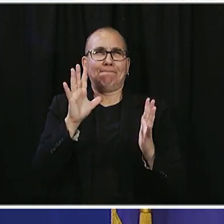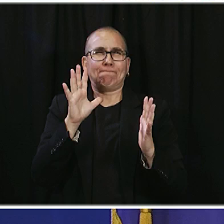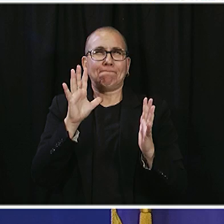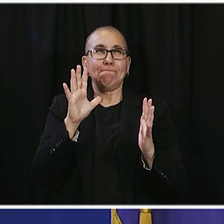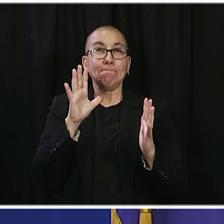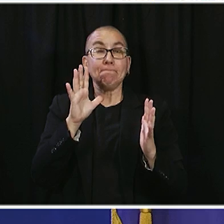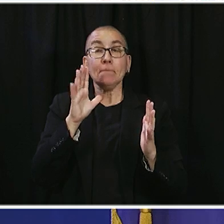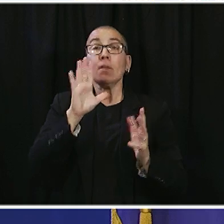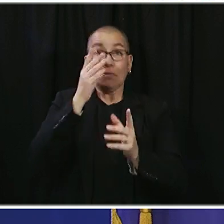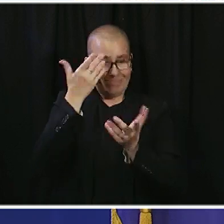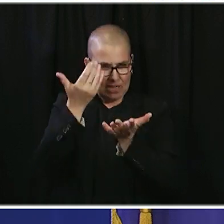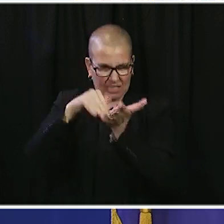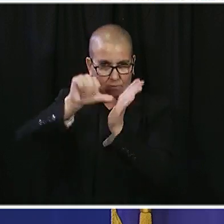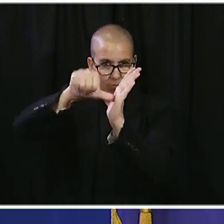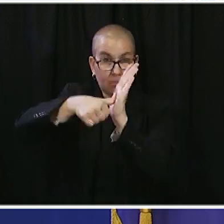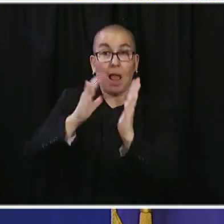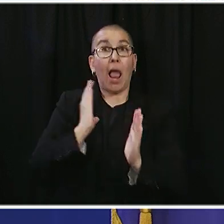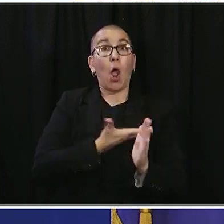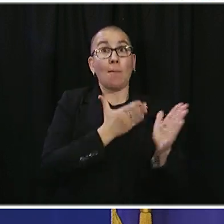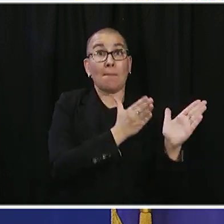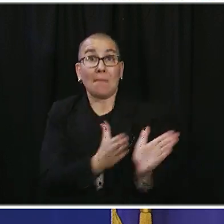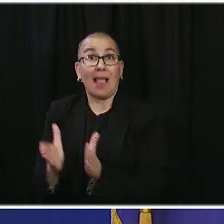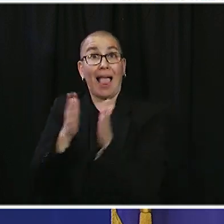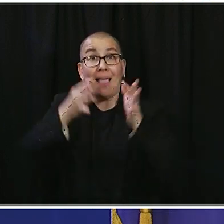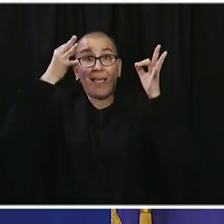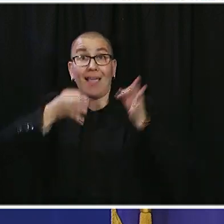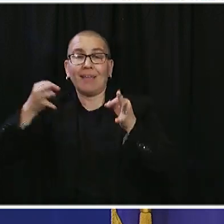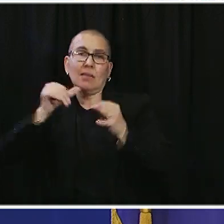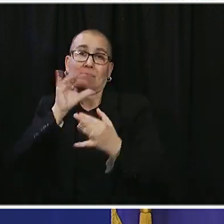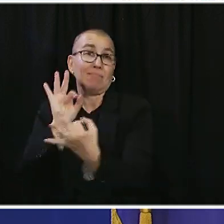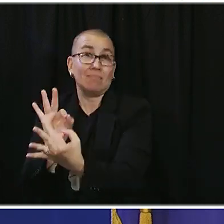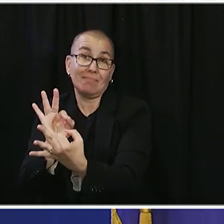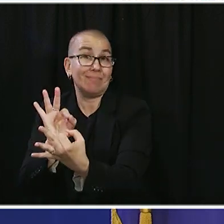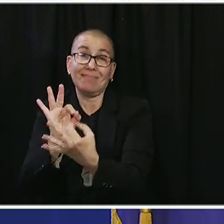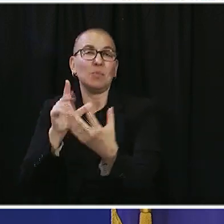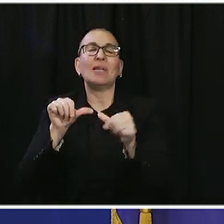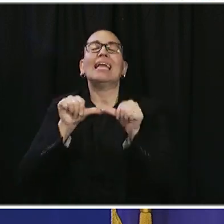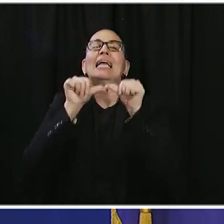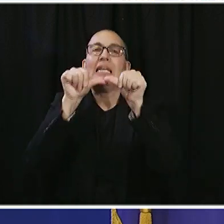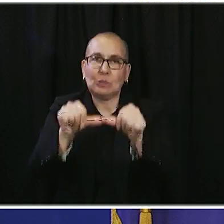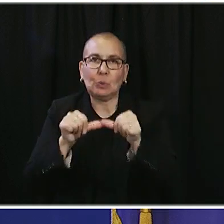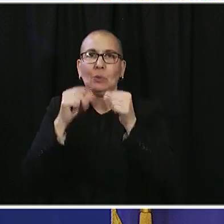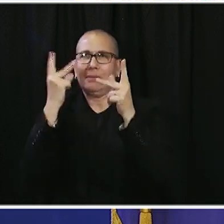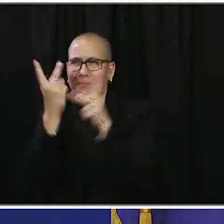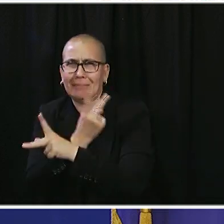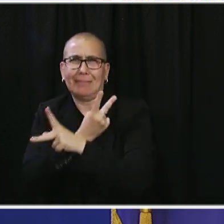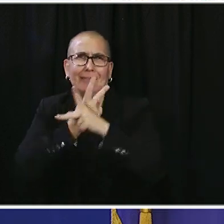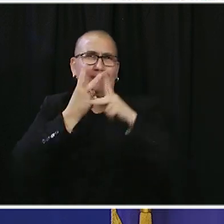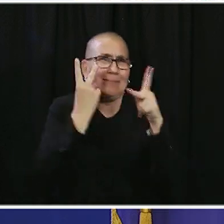I WILL AGAIN SAY THAT I DON'T THINK THAT IT'S PERFECT. AND I THINK THERE'S SOME THINGS THAT WE HAVE TO STILL CONTINUE